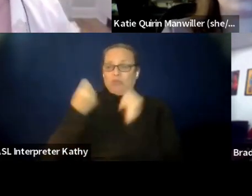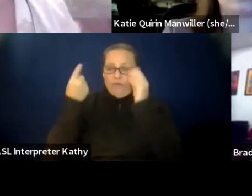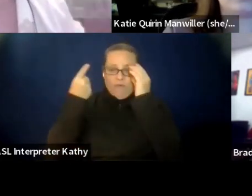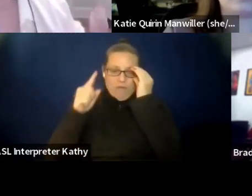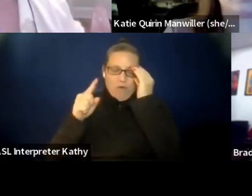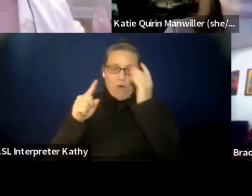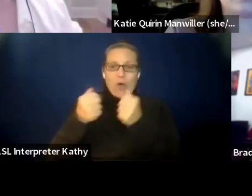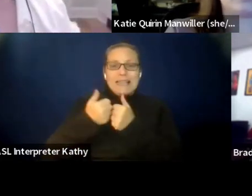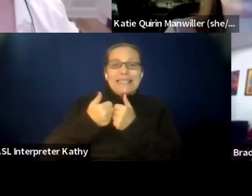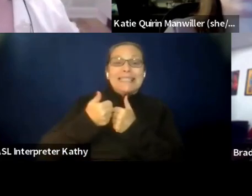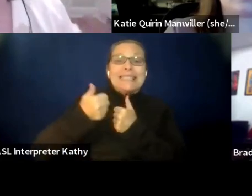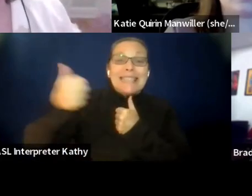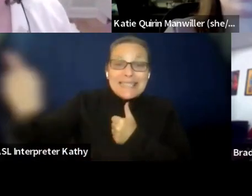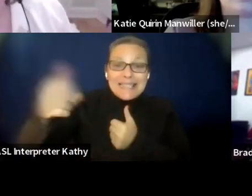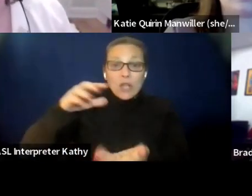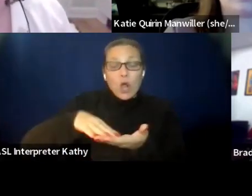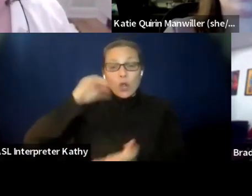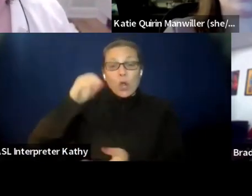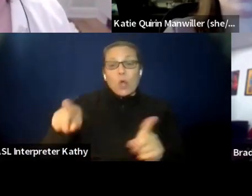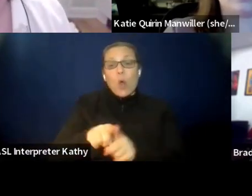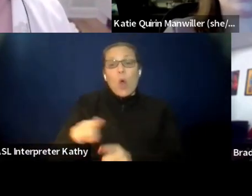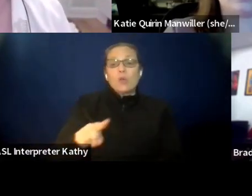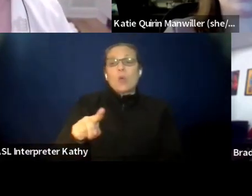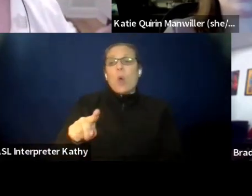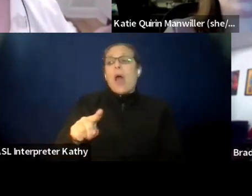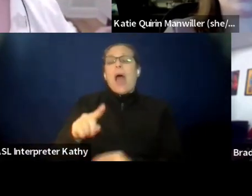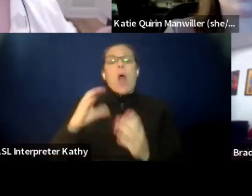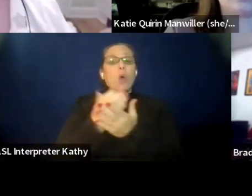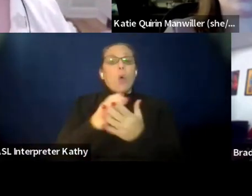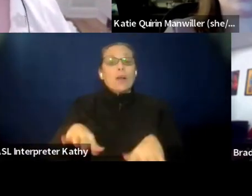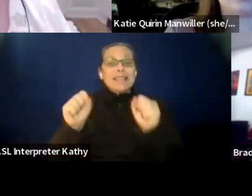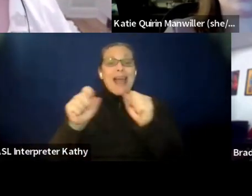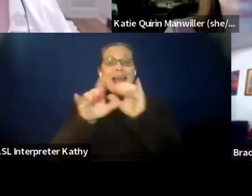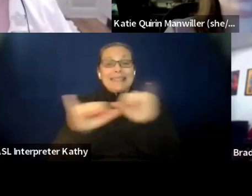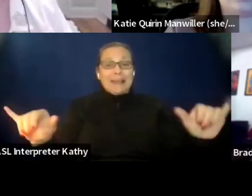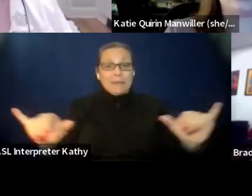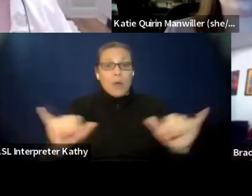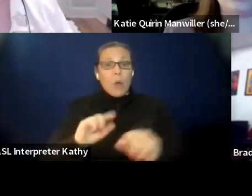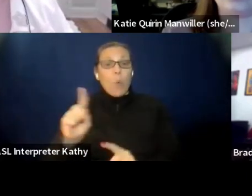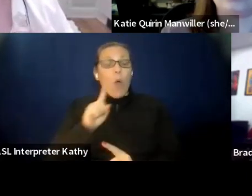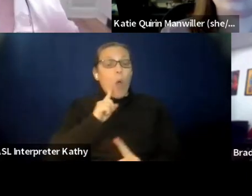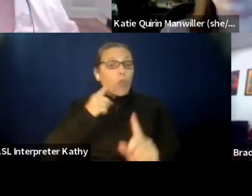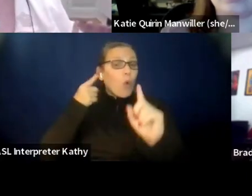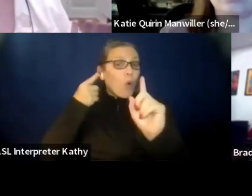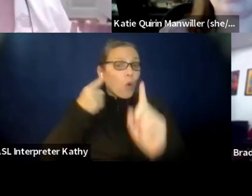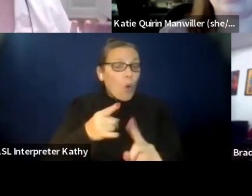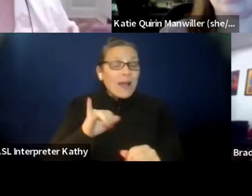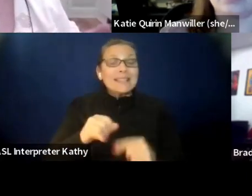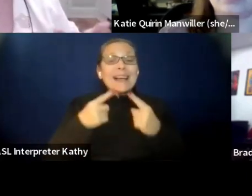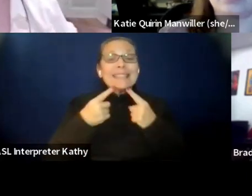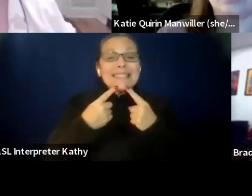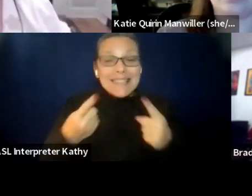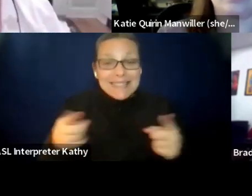different reasons, and it certainly isn't the case for distance learners and